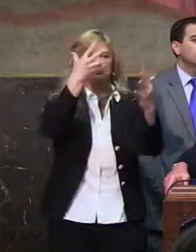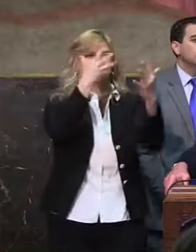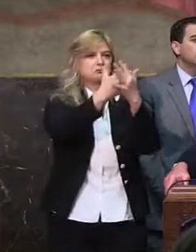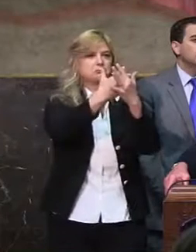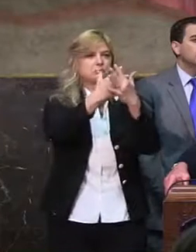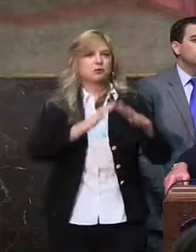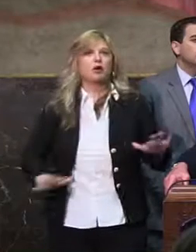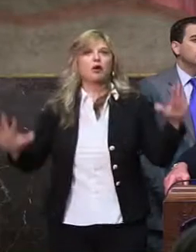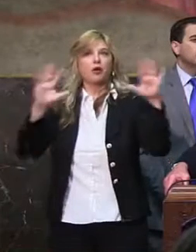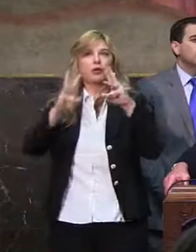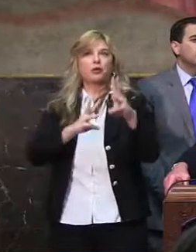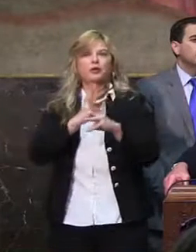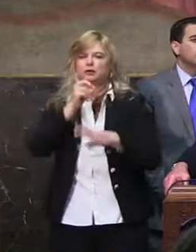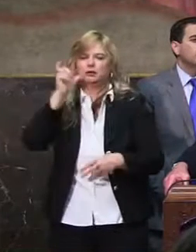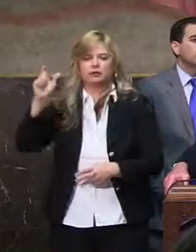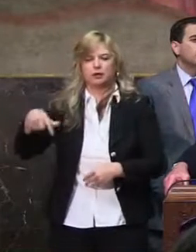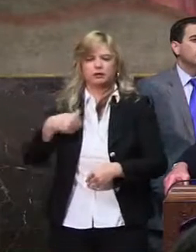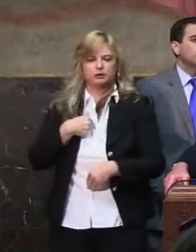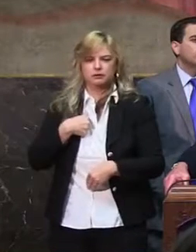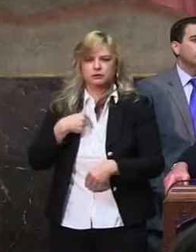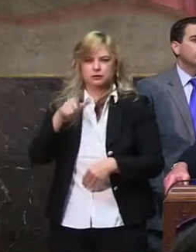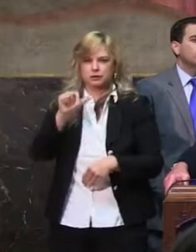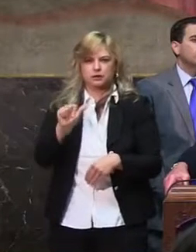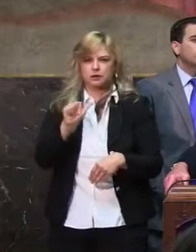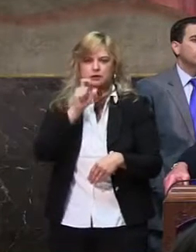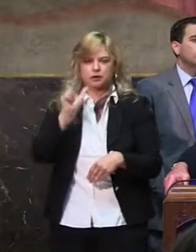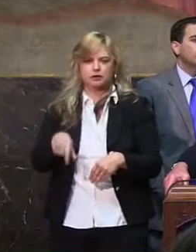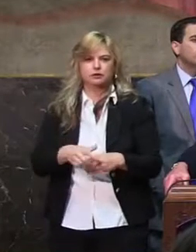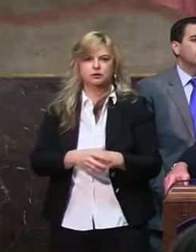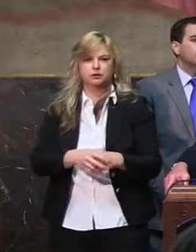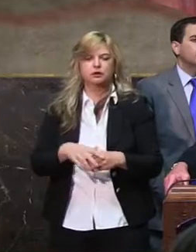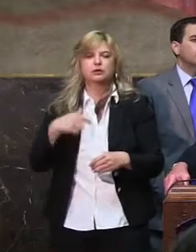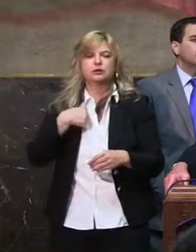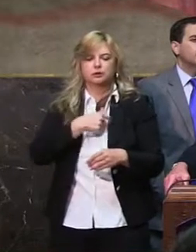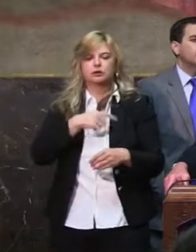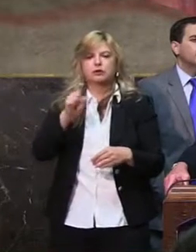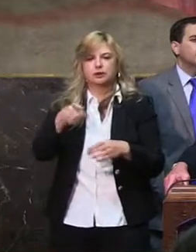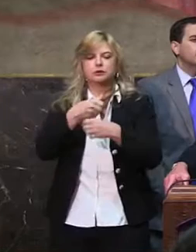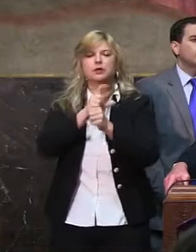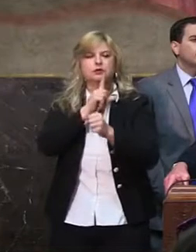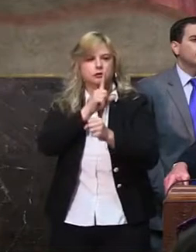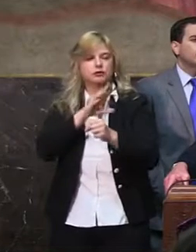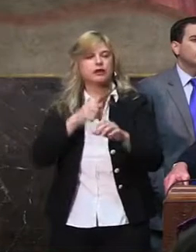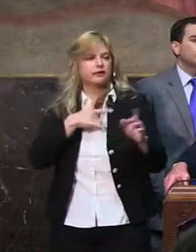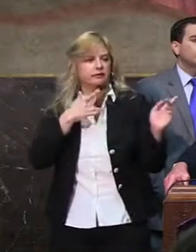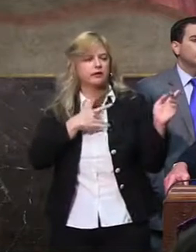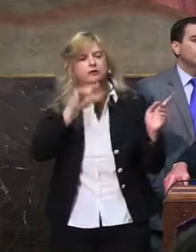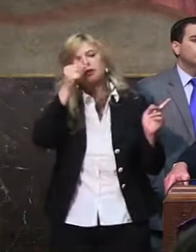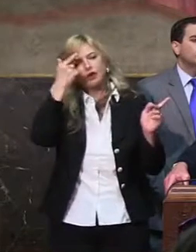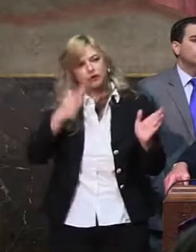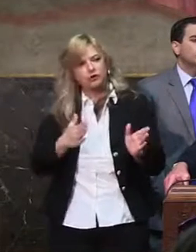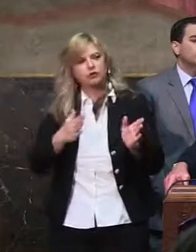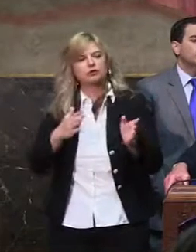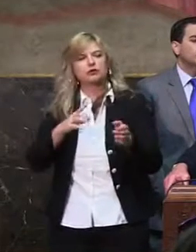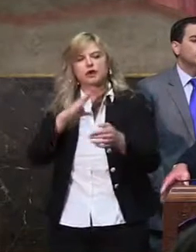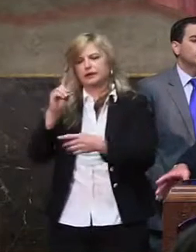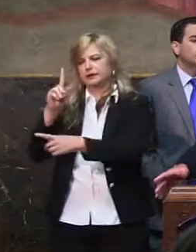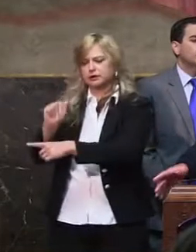two to three times and we surely don't have to keep we need to make sure and I believe the governor has done this and the DA's of the show the violent people